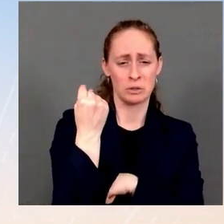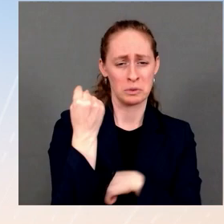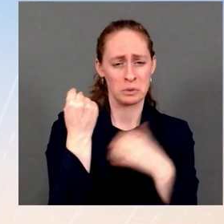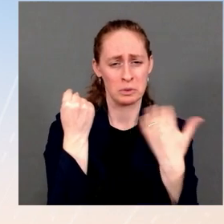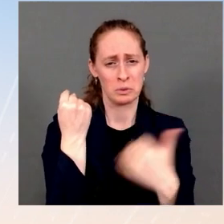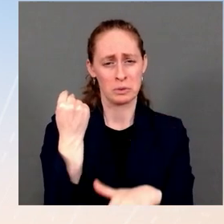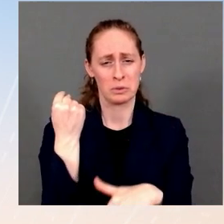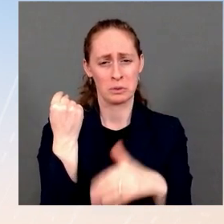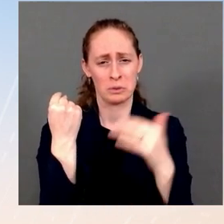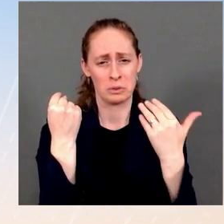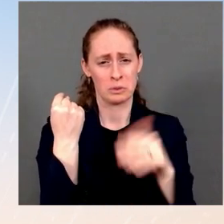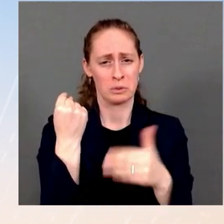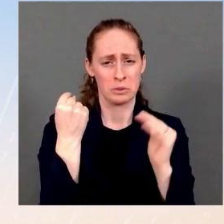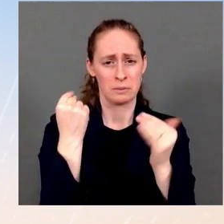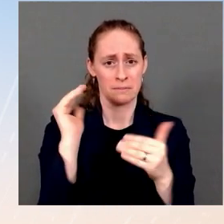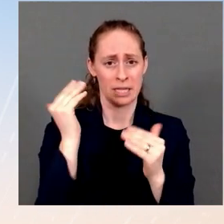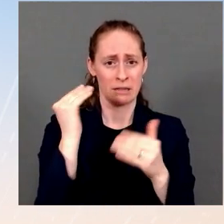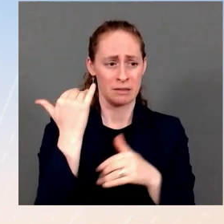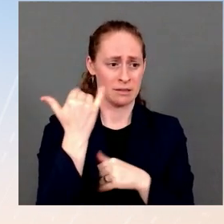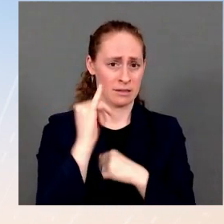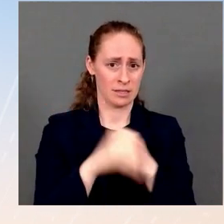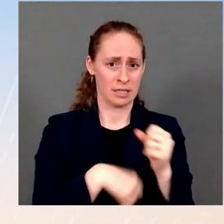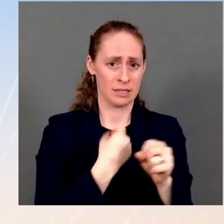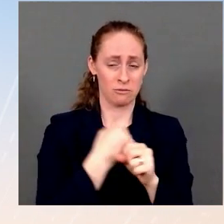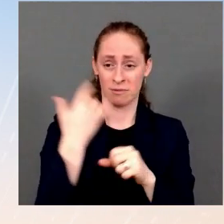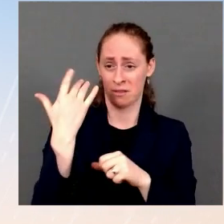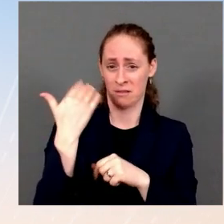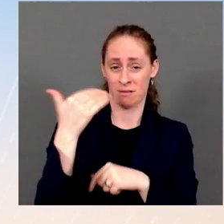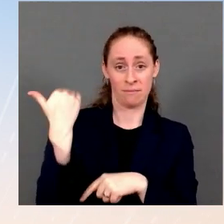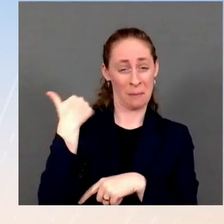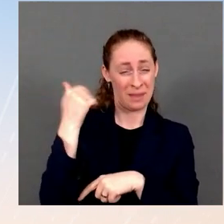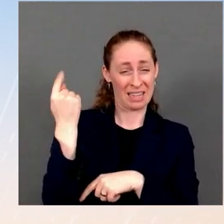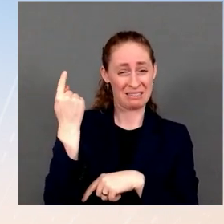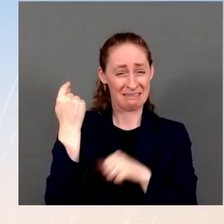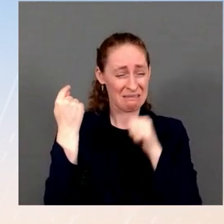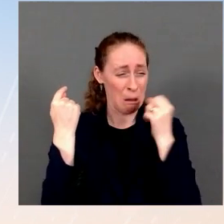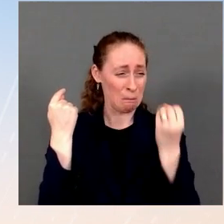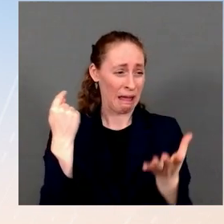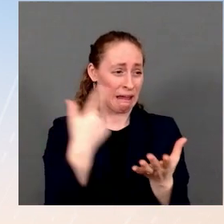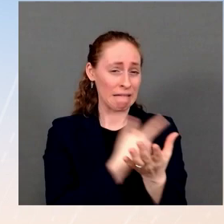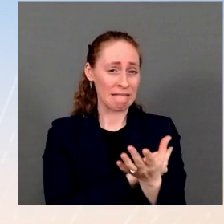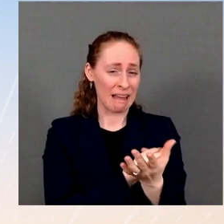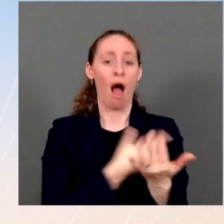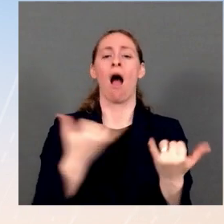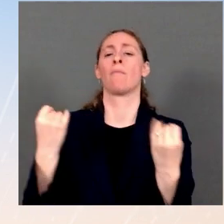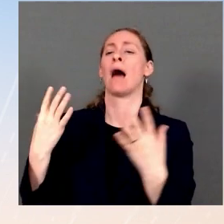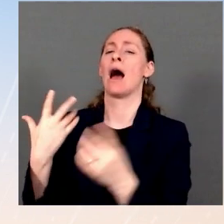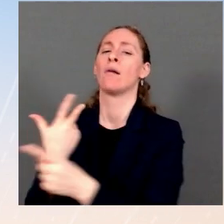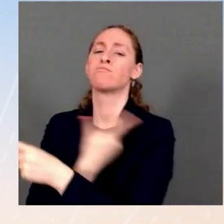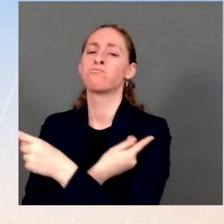that's fully vaccinated. So, we are in a different place than we were before, and that's because what we know is working.